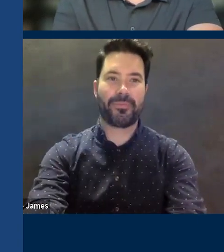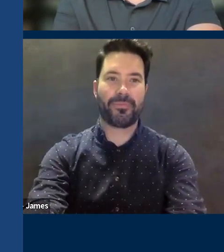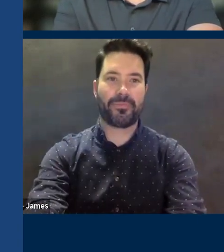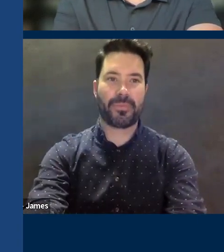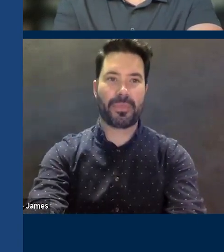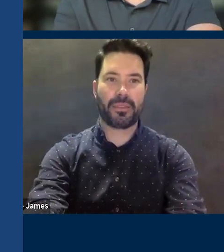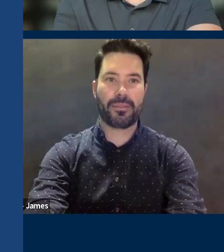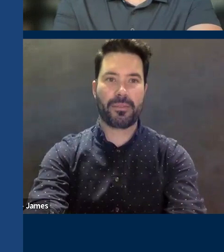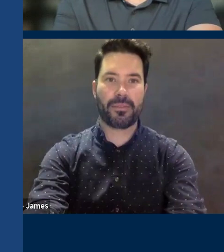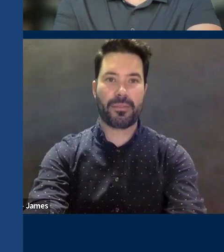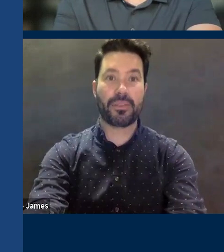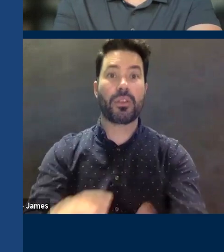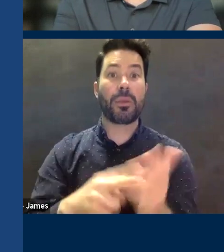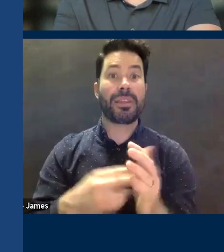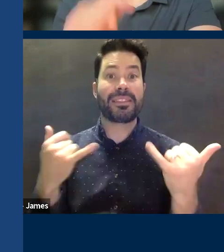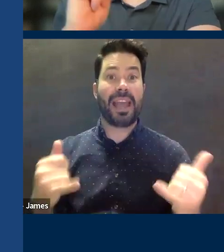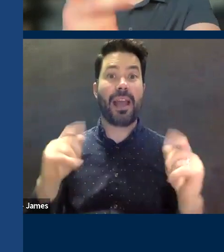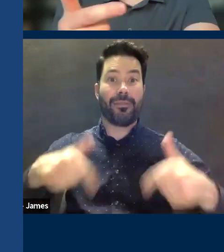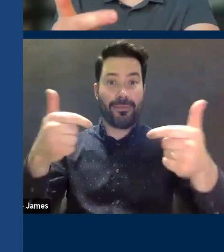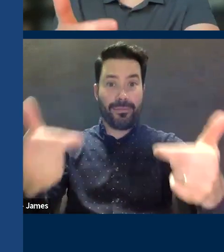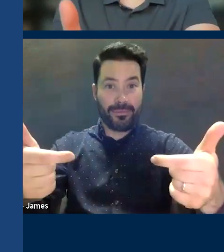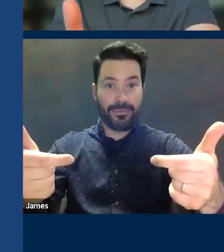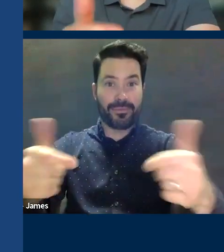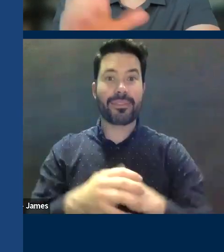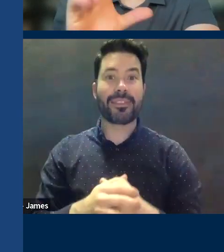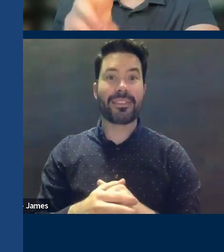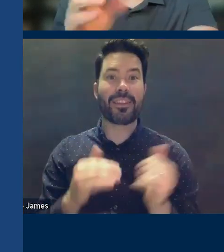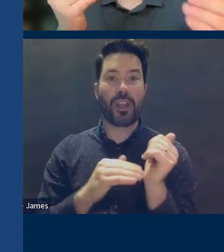So with that, I am going to turn it over to Dr. Christian Vogler.